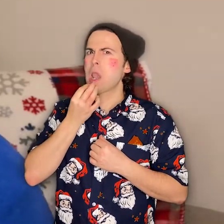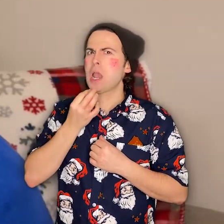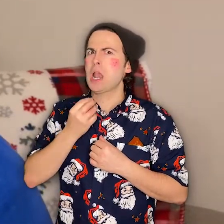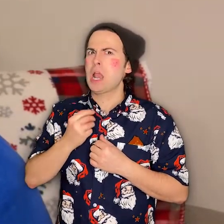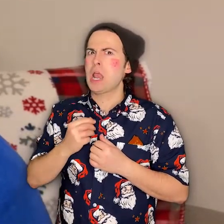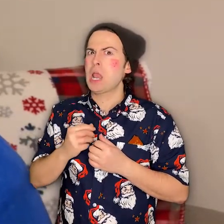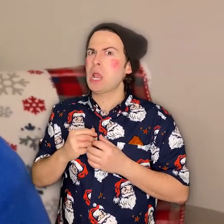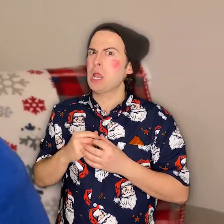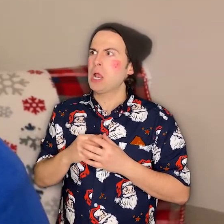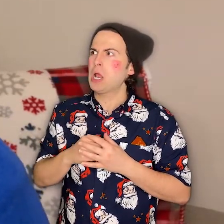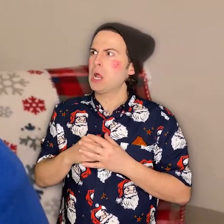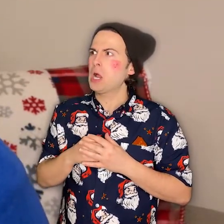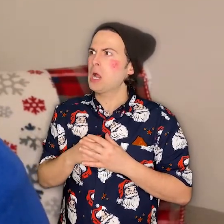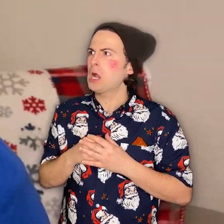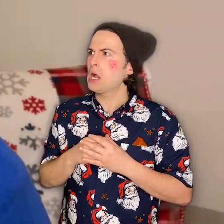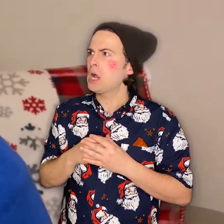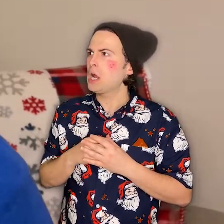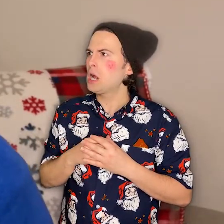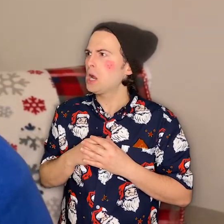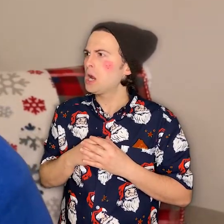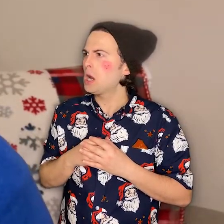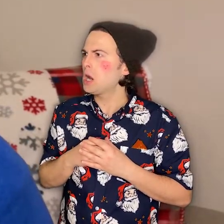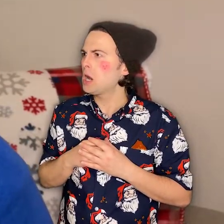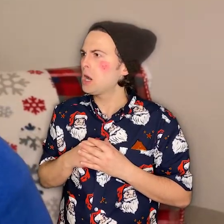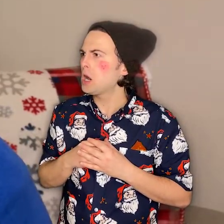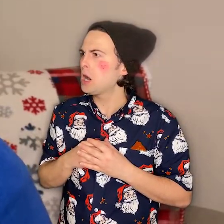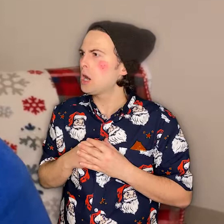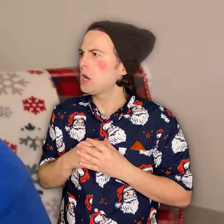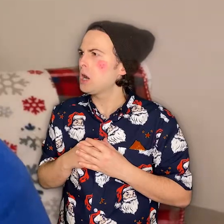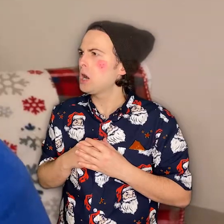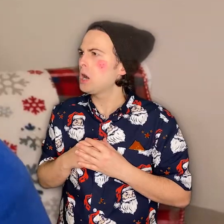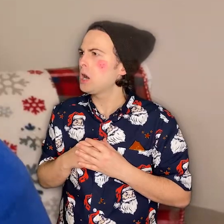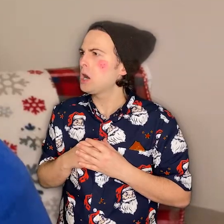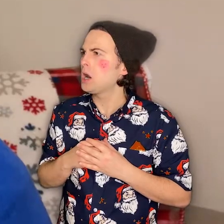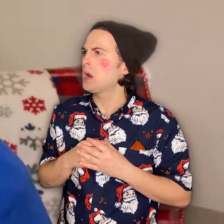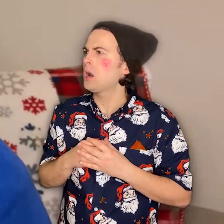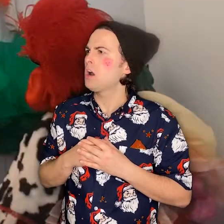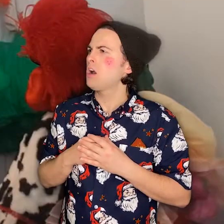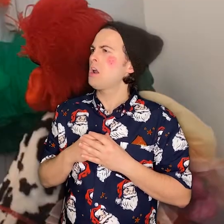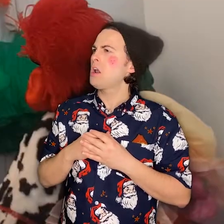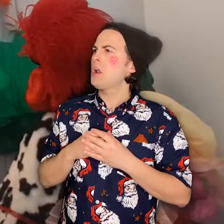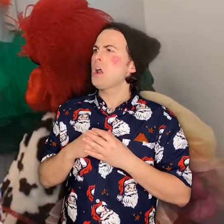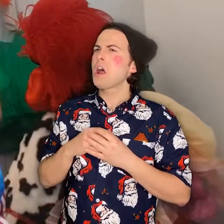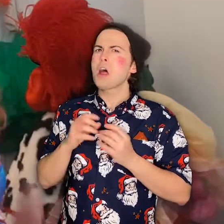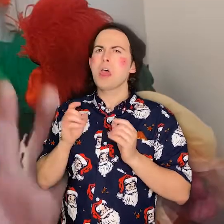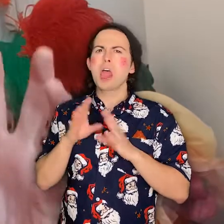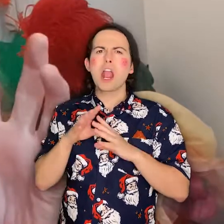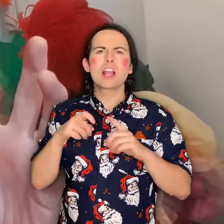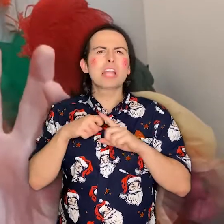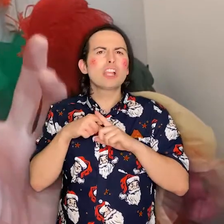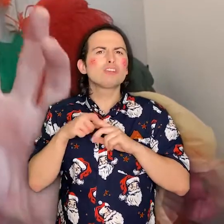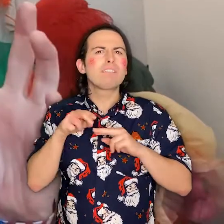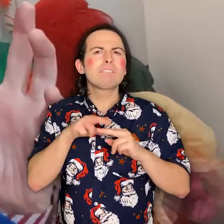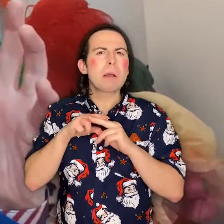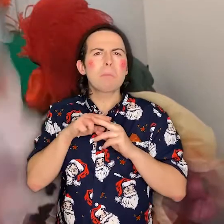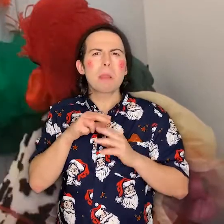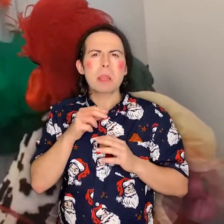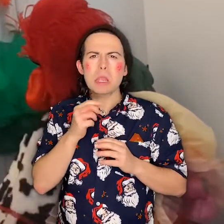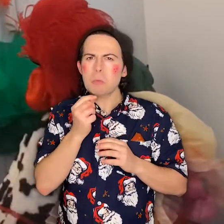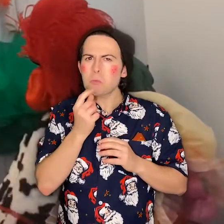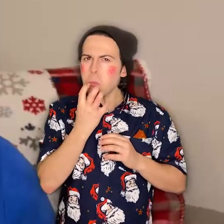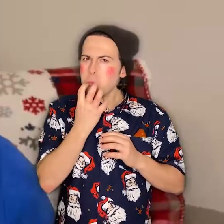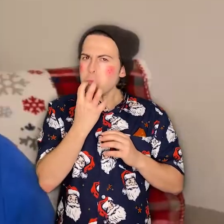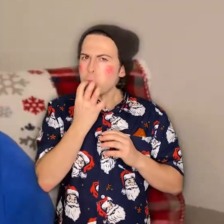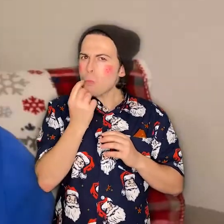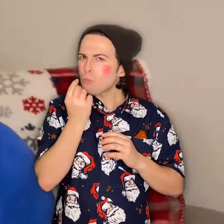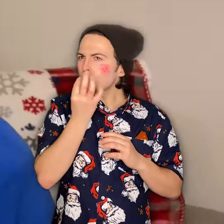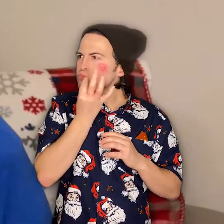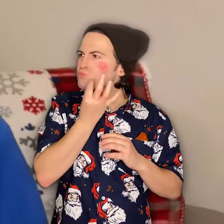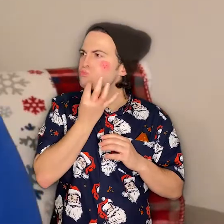Helen – That’s it. Keep going, keep going. You want Kardashian big.